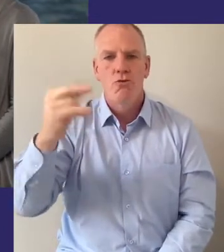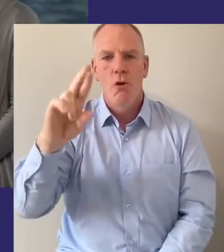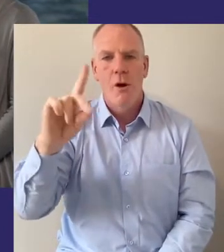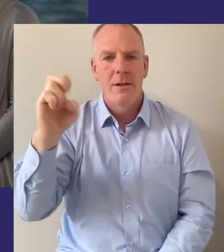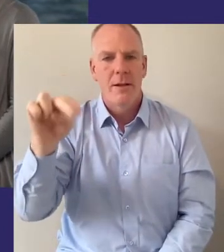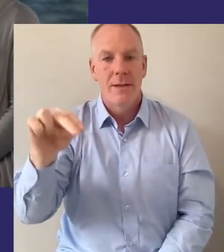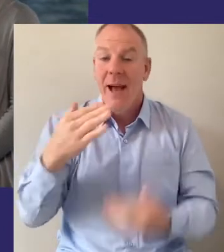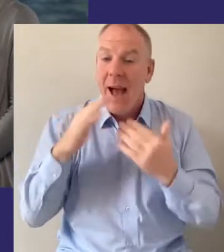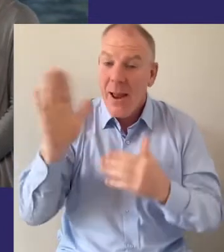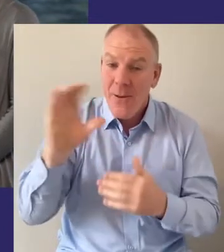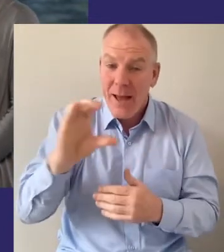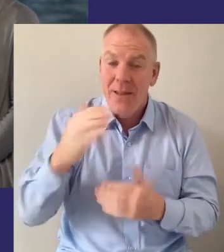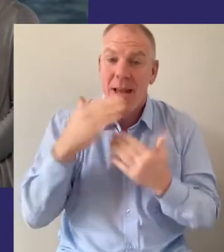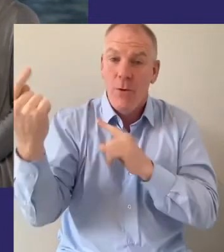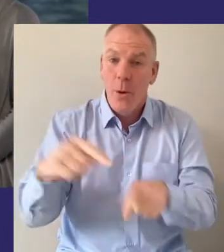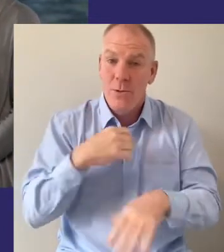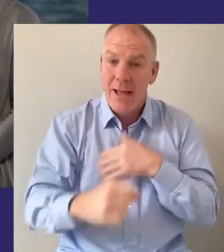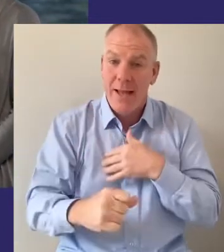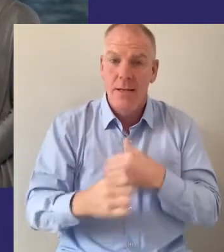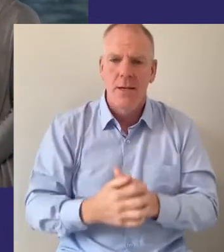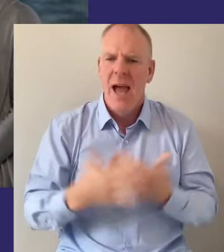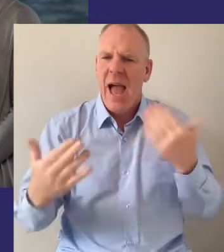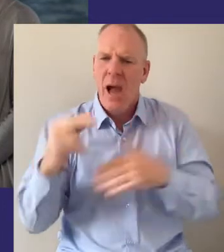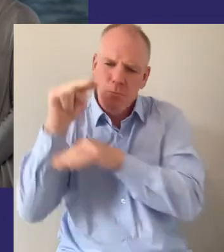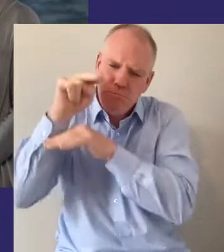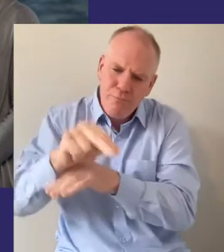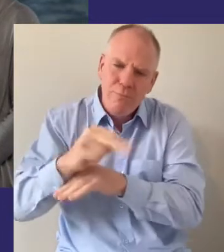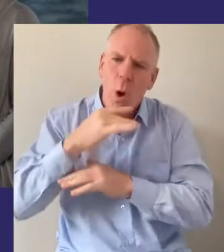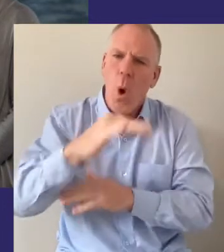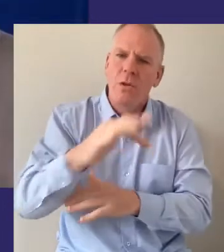aquarium today. I'm just wondering how you monitor the ocean through space?